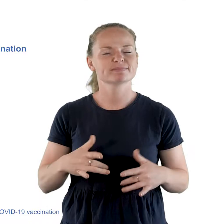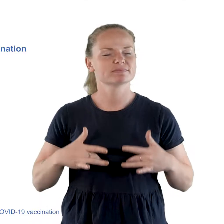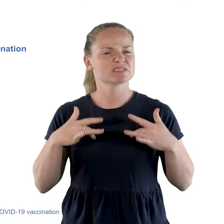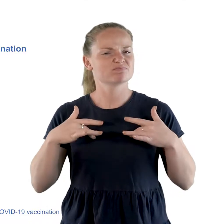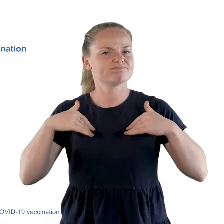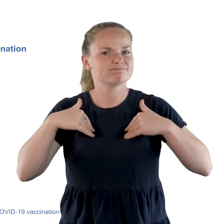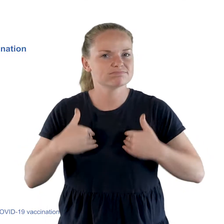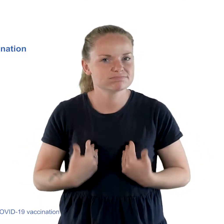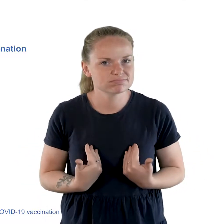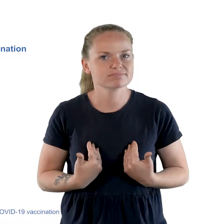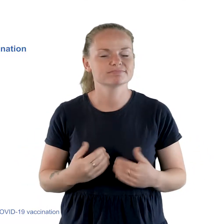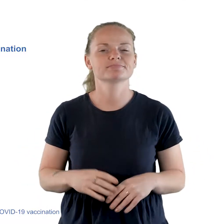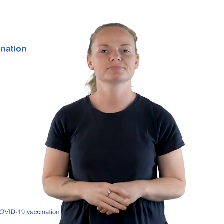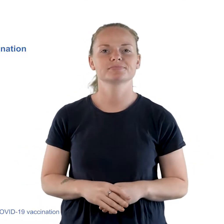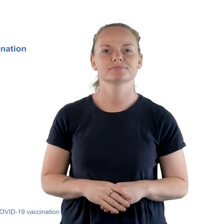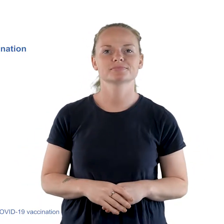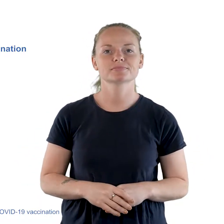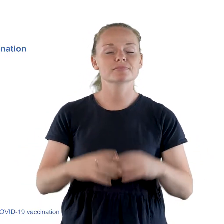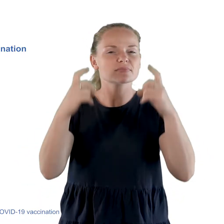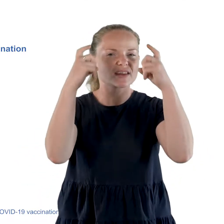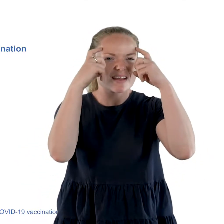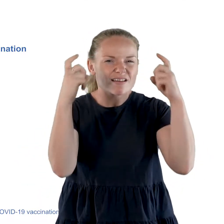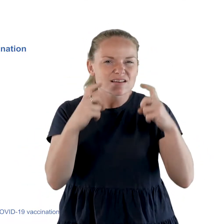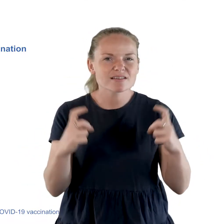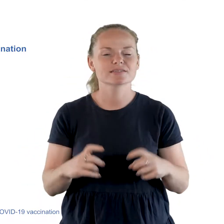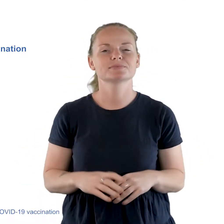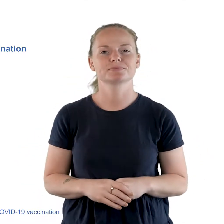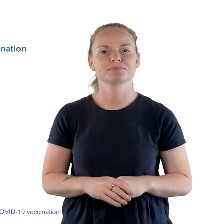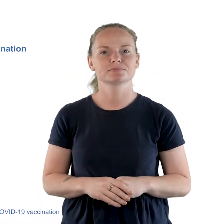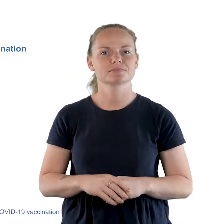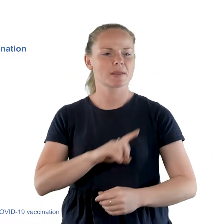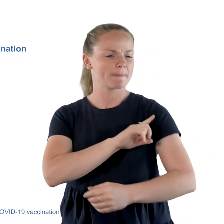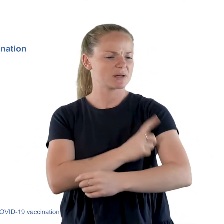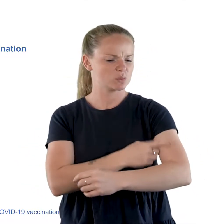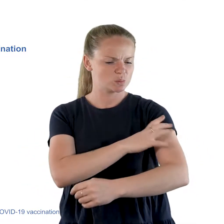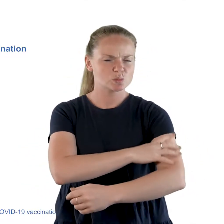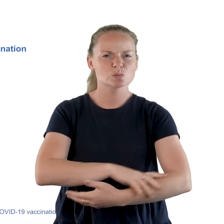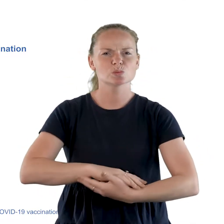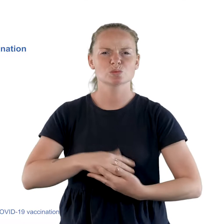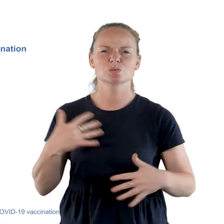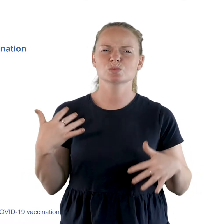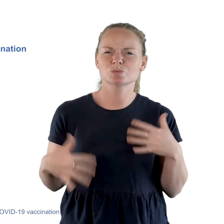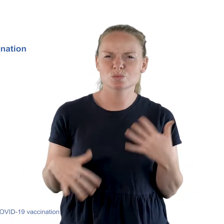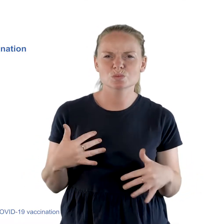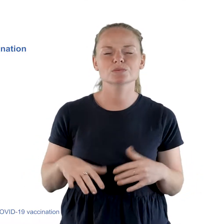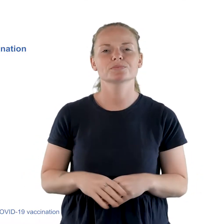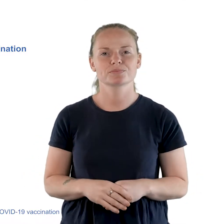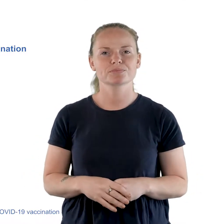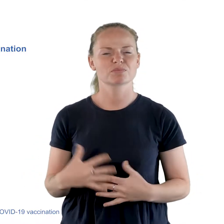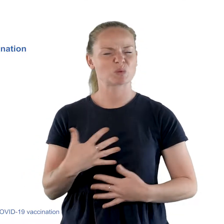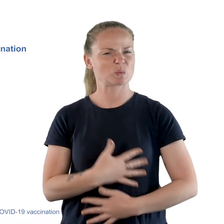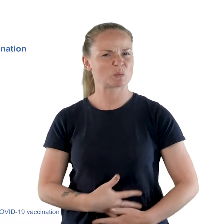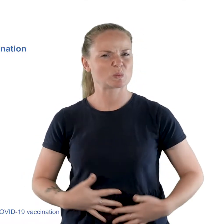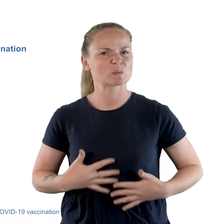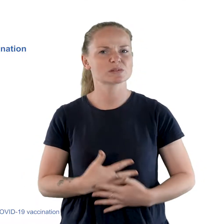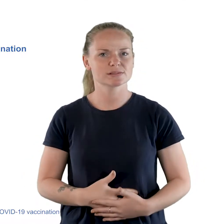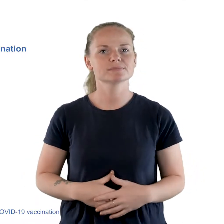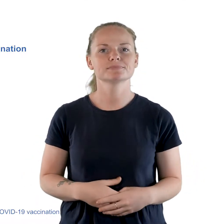tiredness headache muscle pain nausea